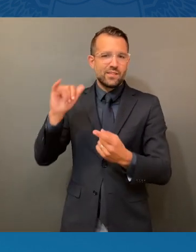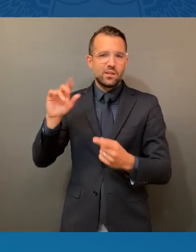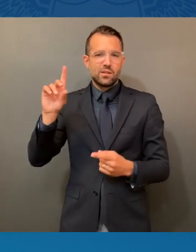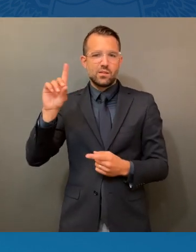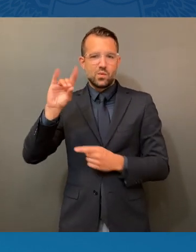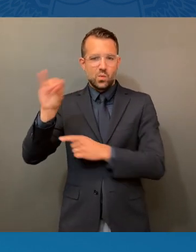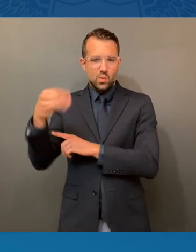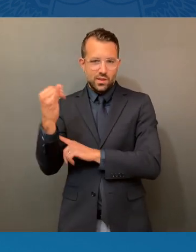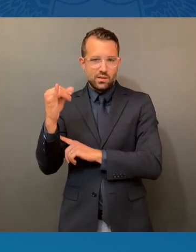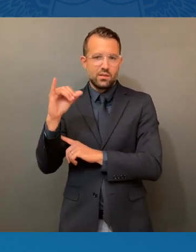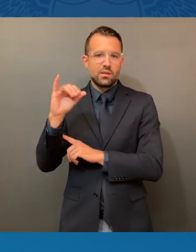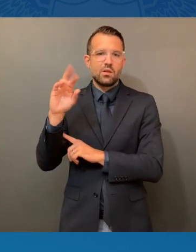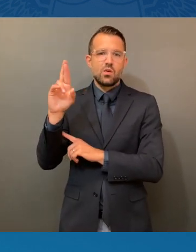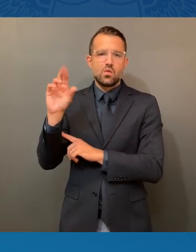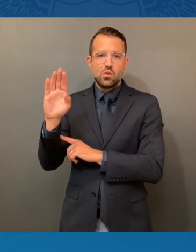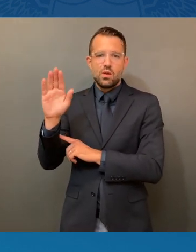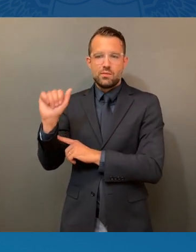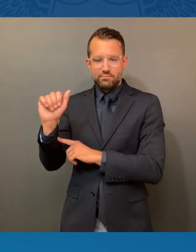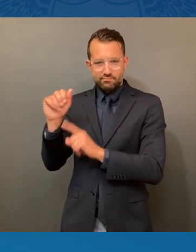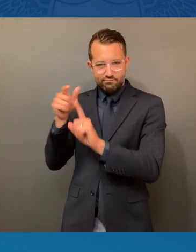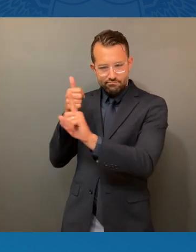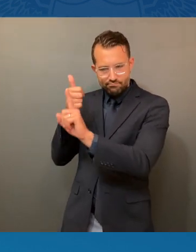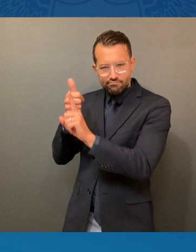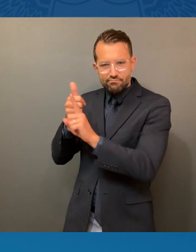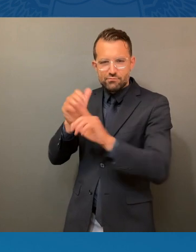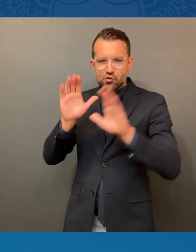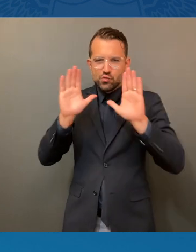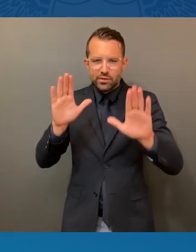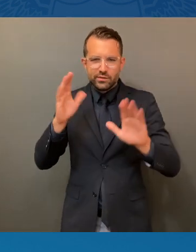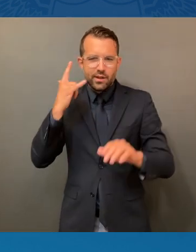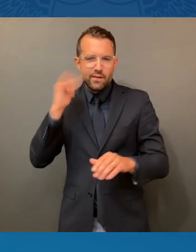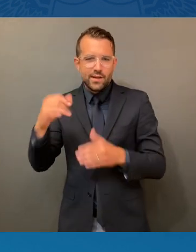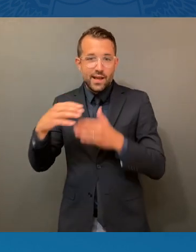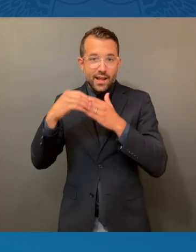not only California leader, but a national leader. Truly.